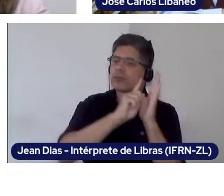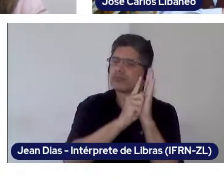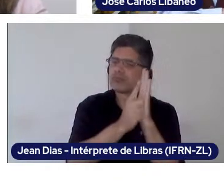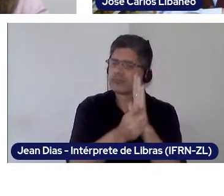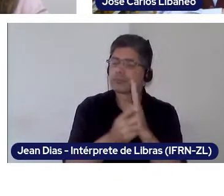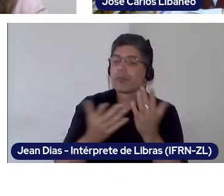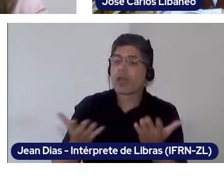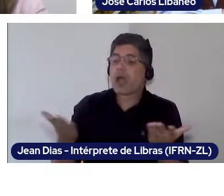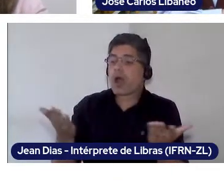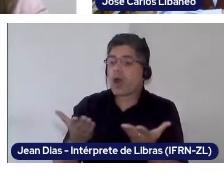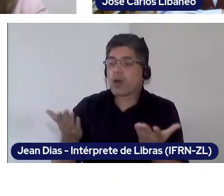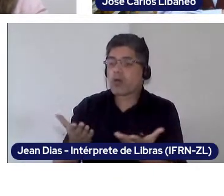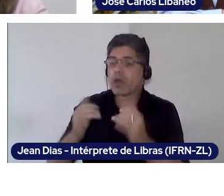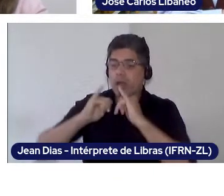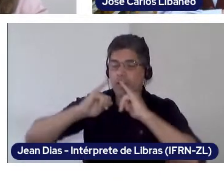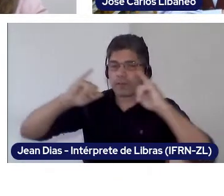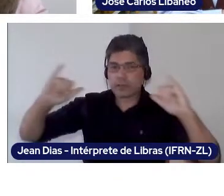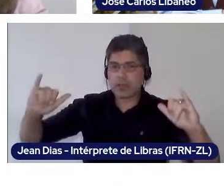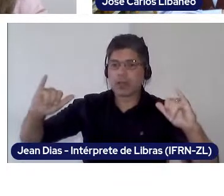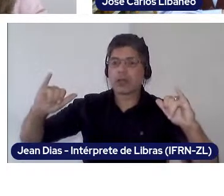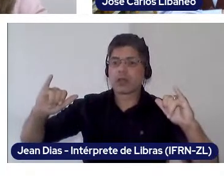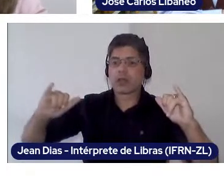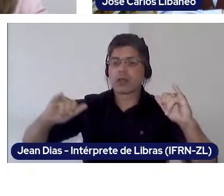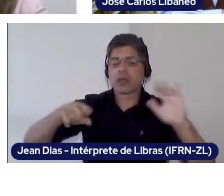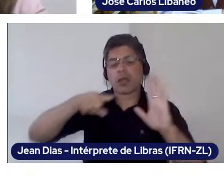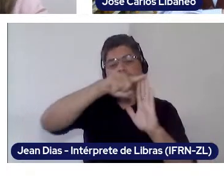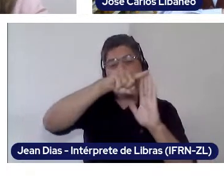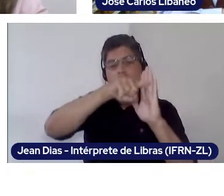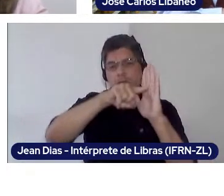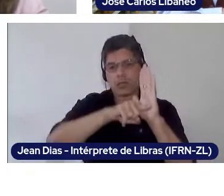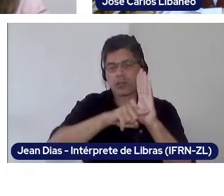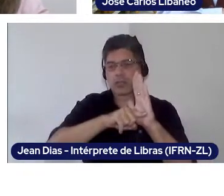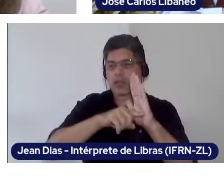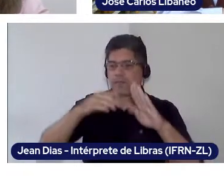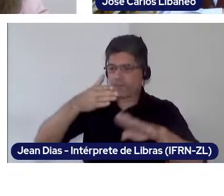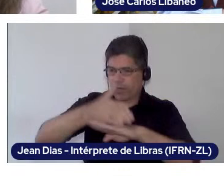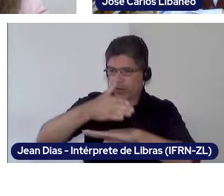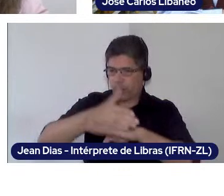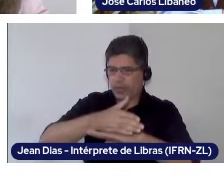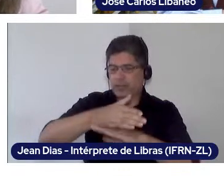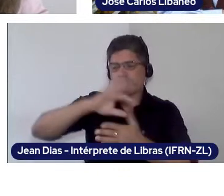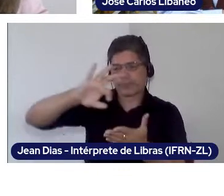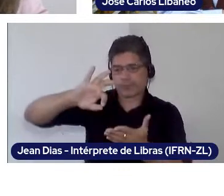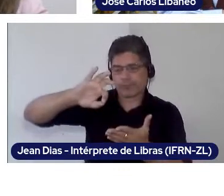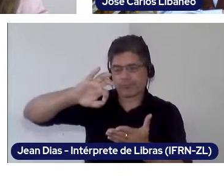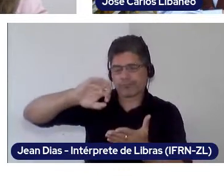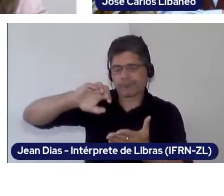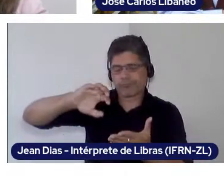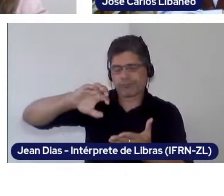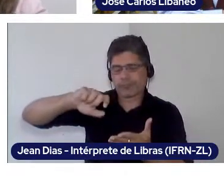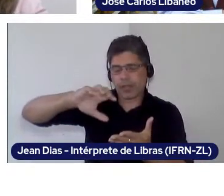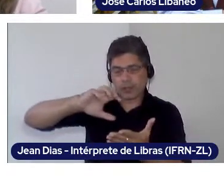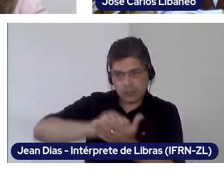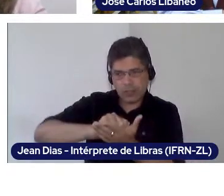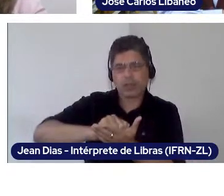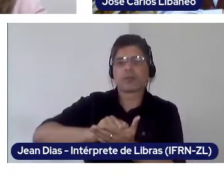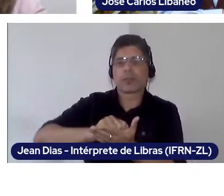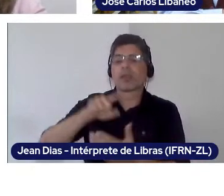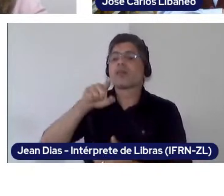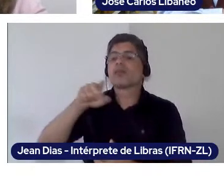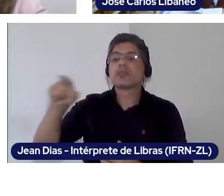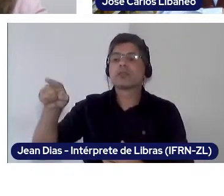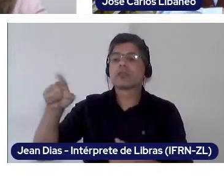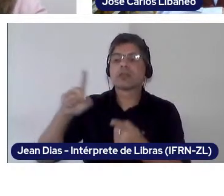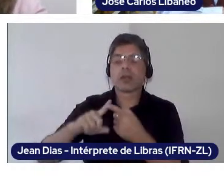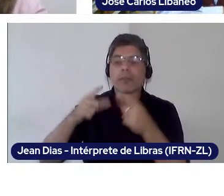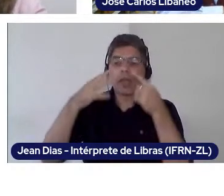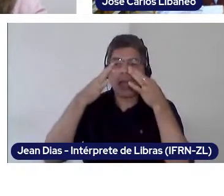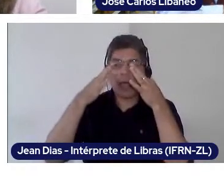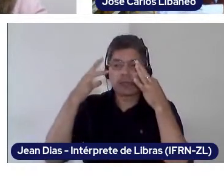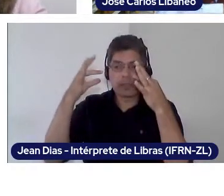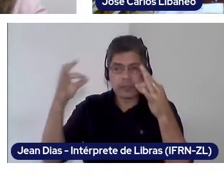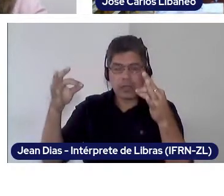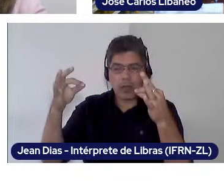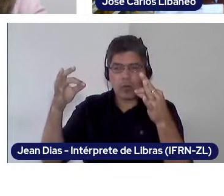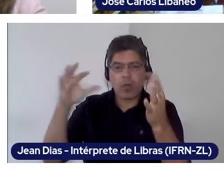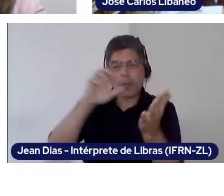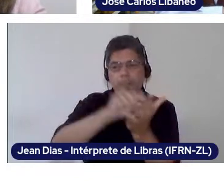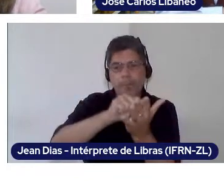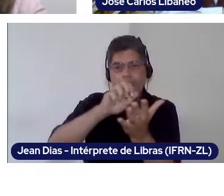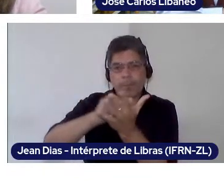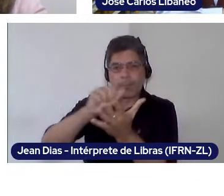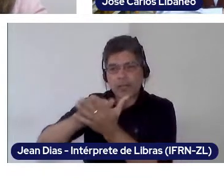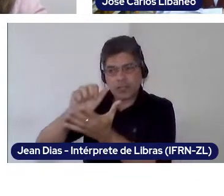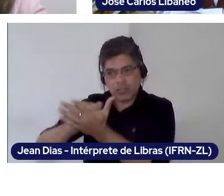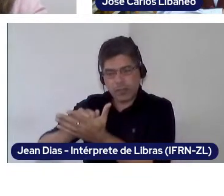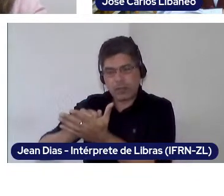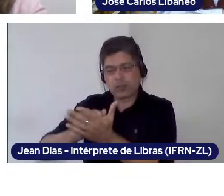We would just like to let you know that our frequency list is open. So, you guys can look for it in the chat box. - And also, pay attention guys when you are filling in the form, for you to type your information correctly